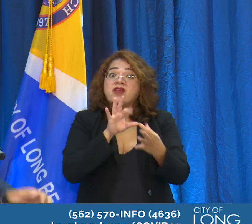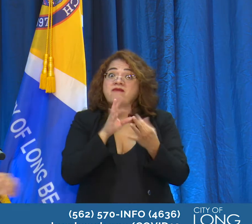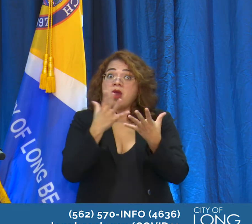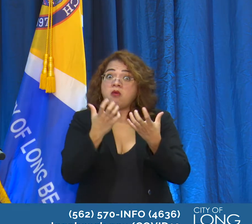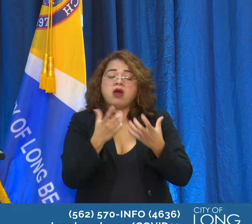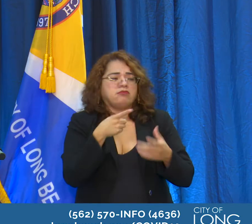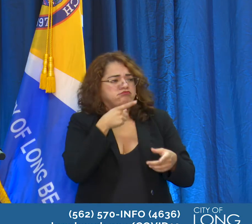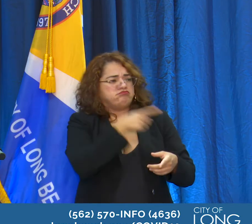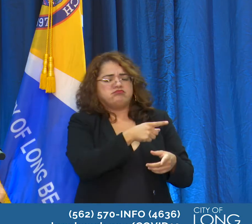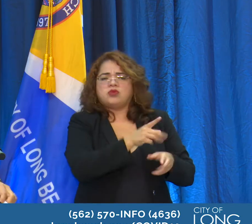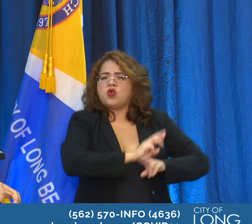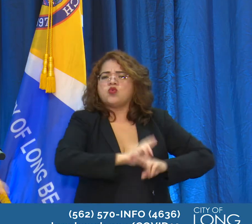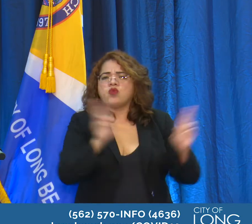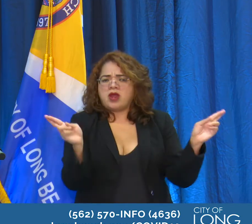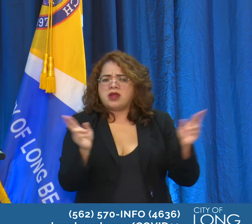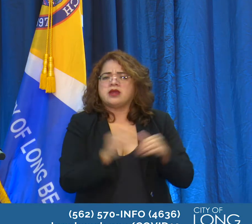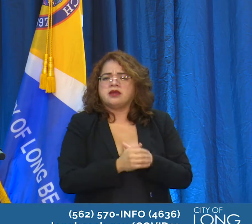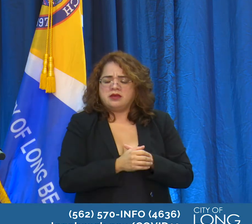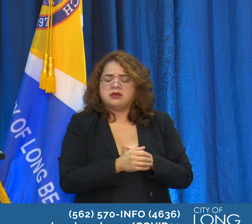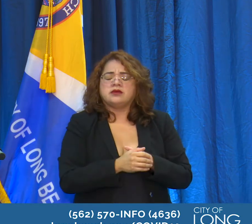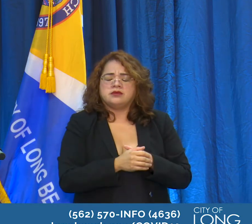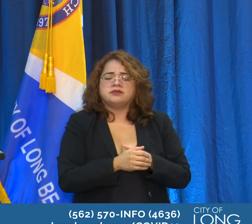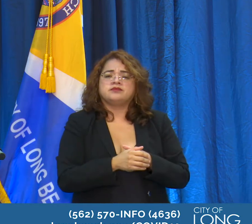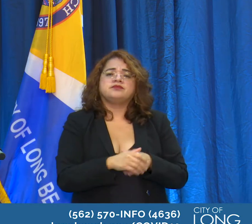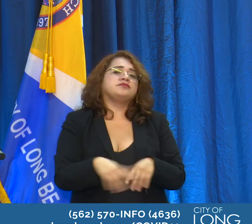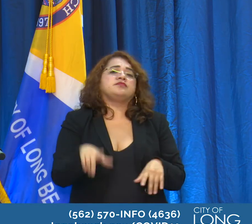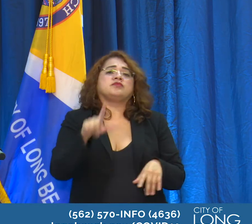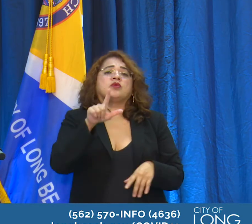As I close, I want to thank the Long Beach city council.